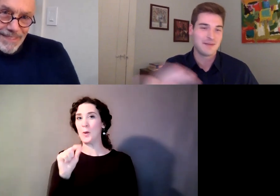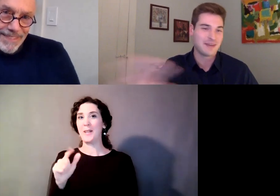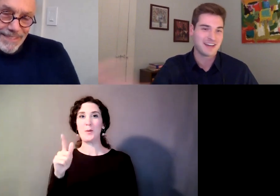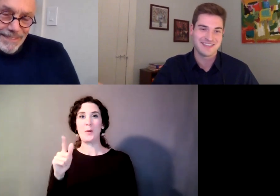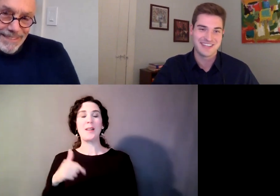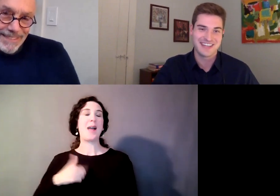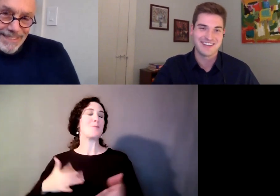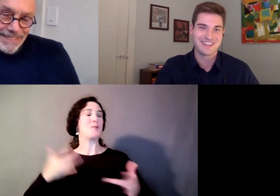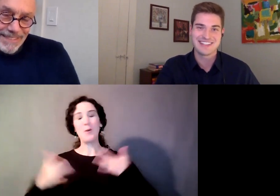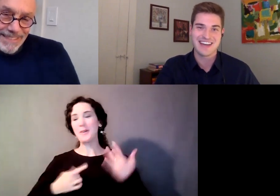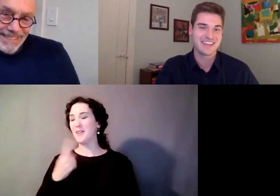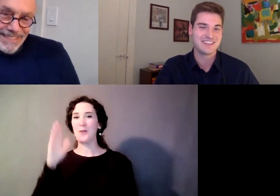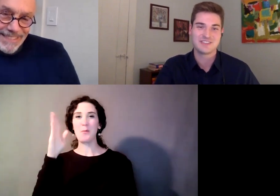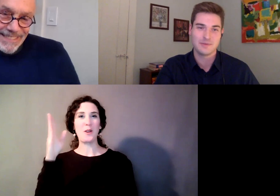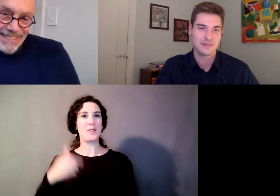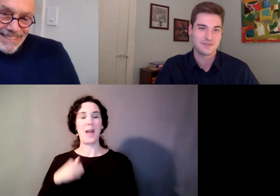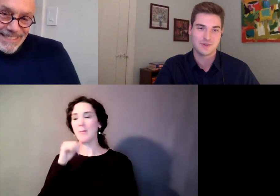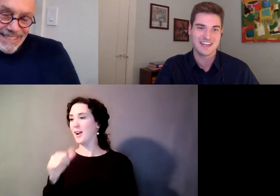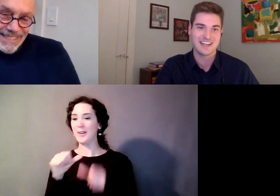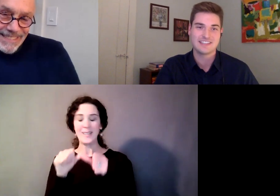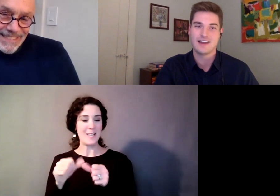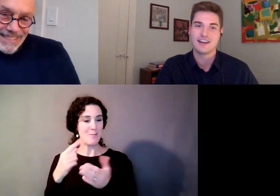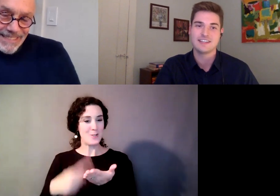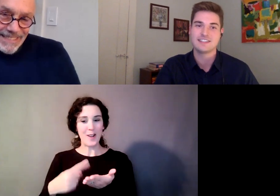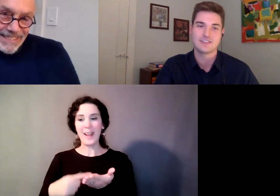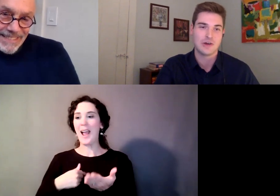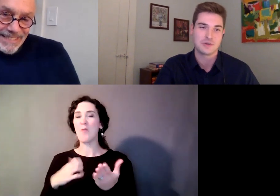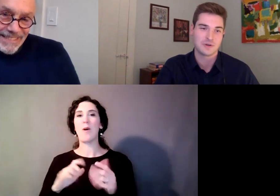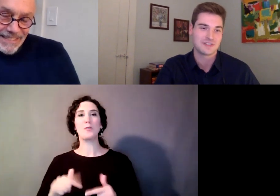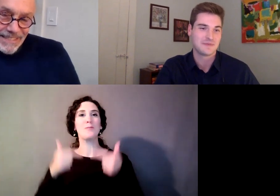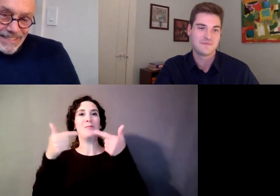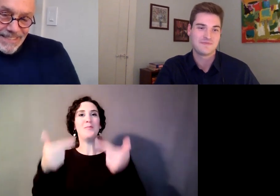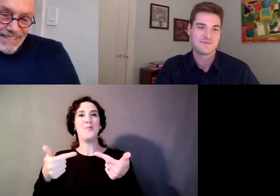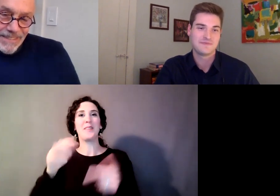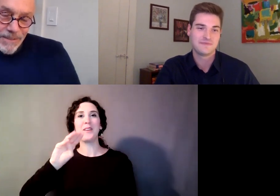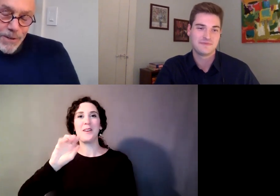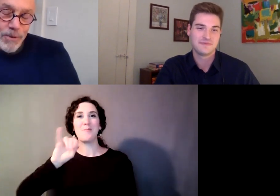not keep taking up your time, thank you so much for joining us in the audience is all yours.